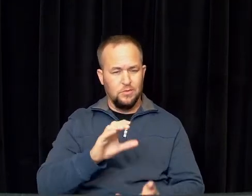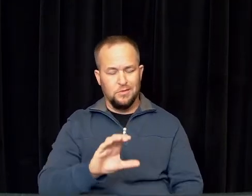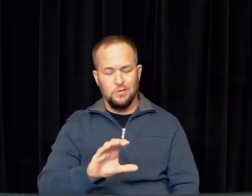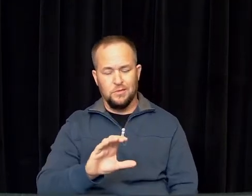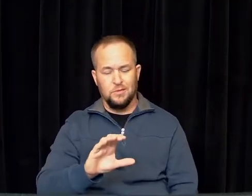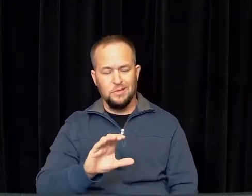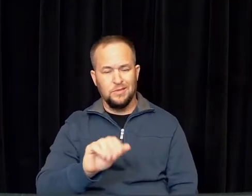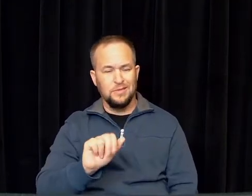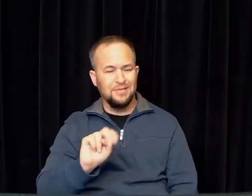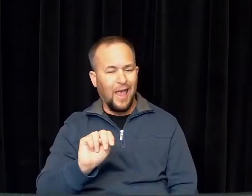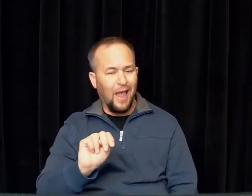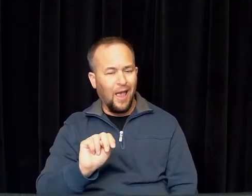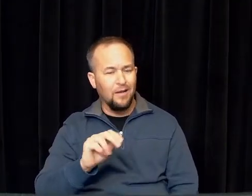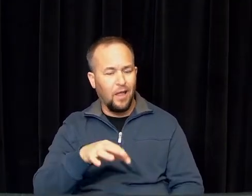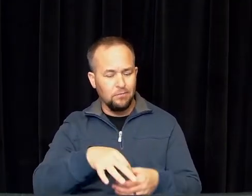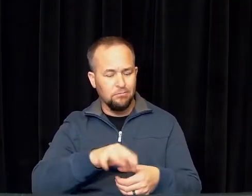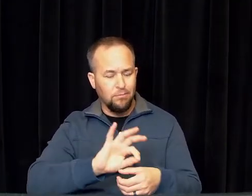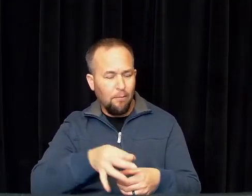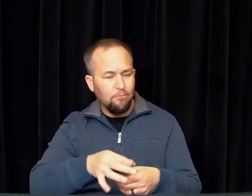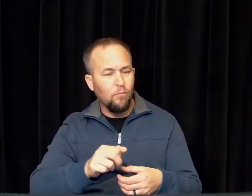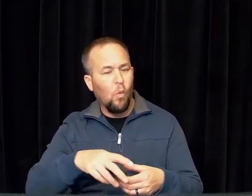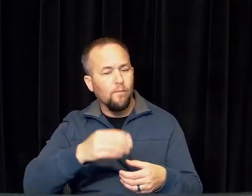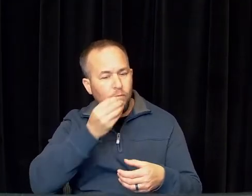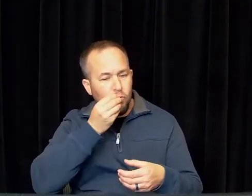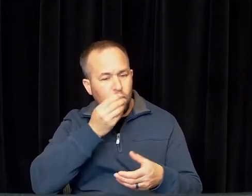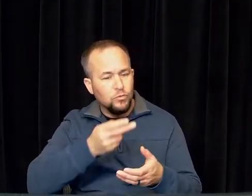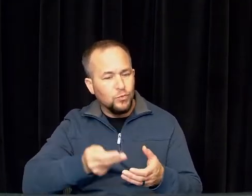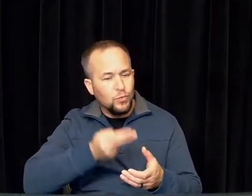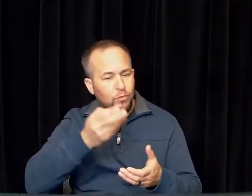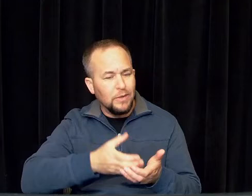is kind of like a prism in that it has two parallel parts except for those parallel